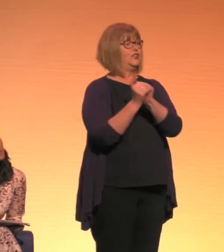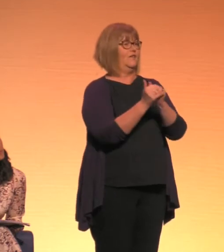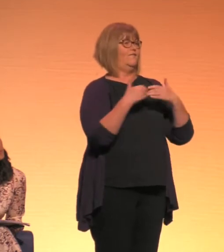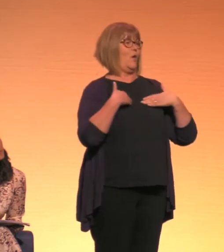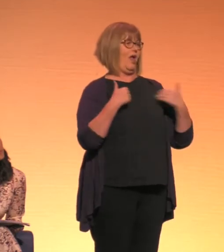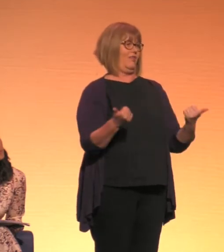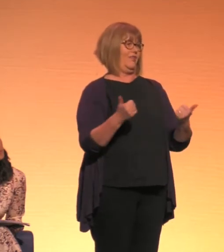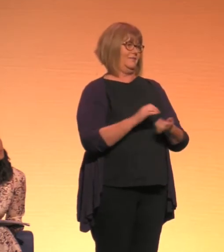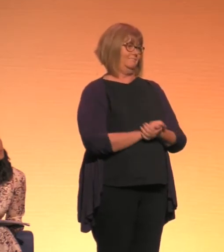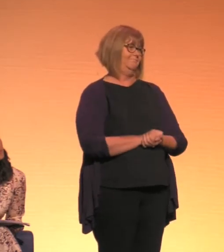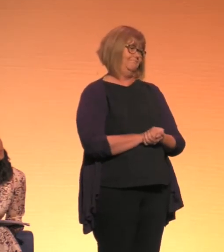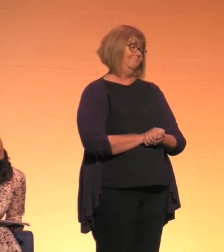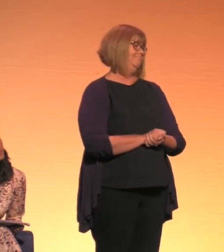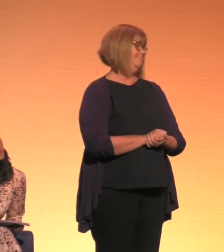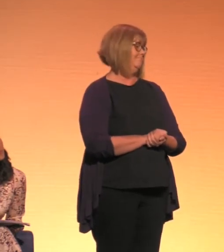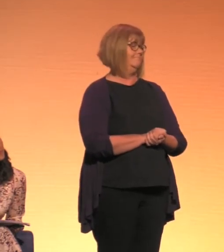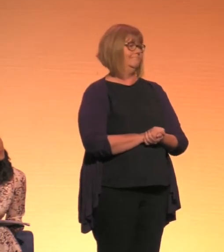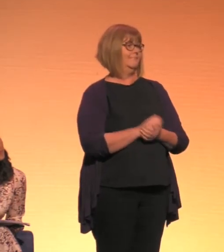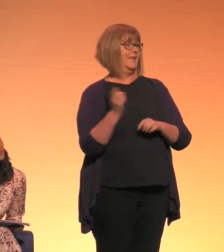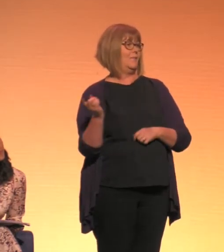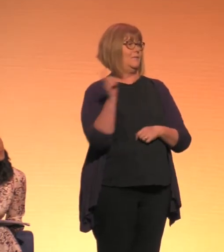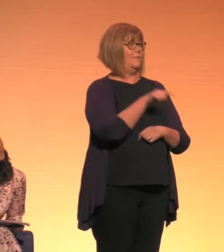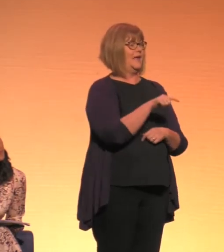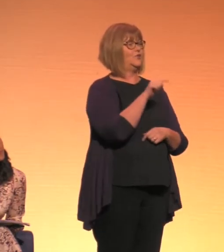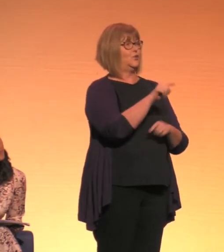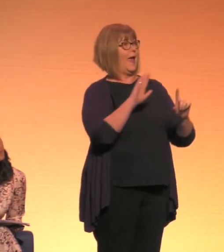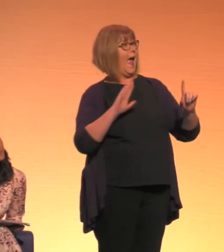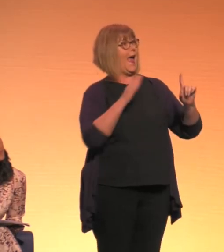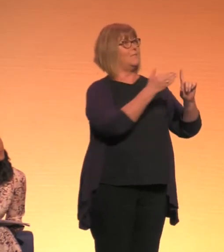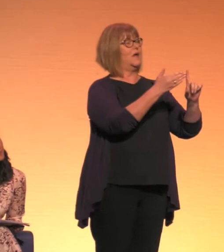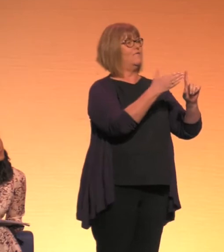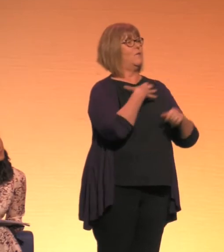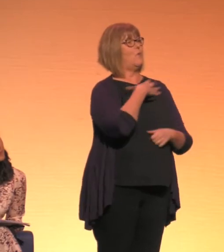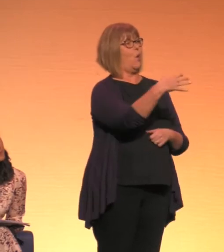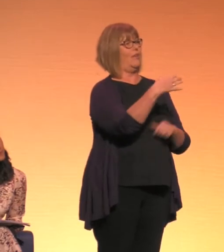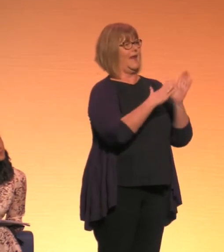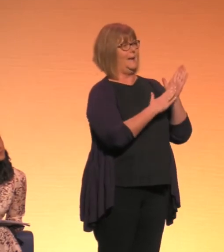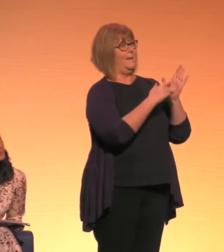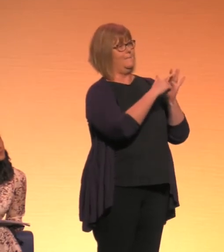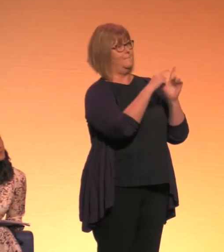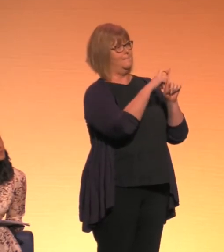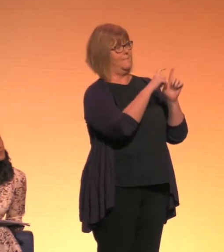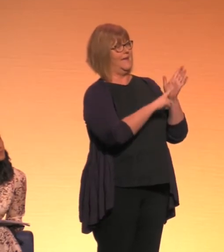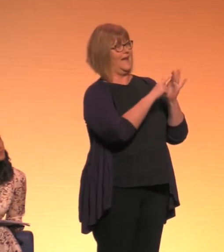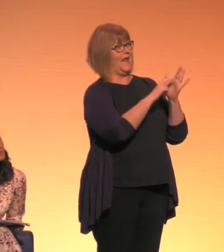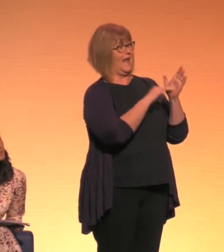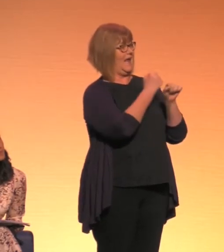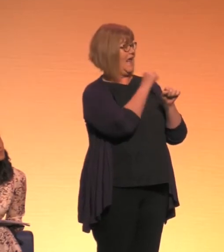Coming back to that somewhat cryptic heading, Aiming for more than middling, if you open up the report,